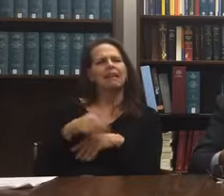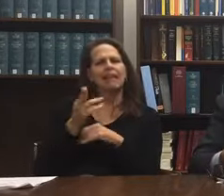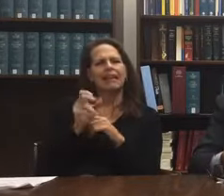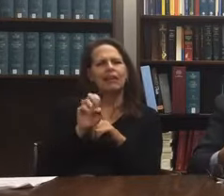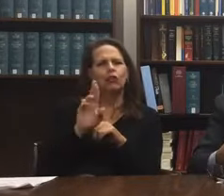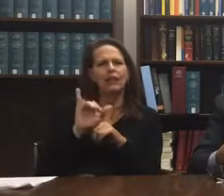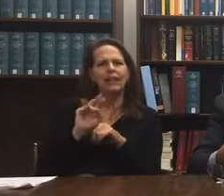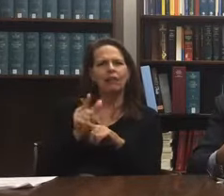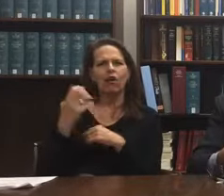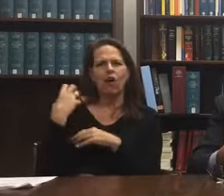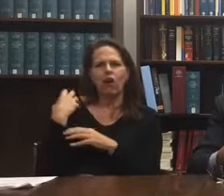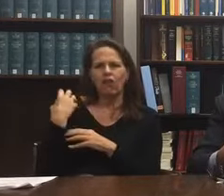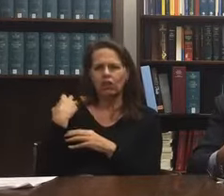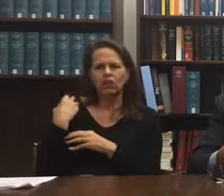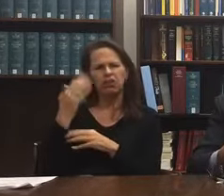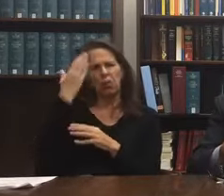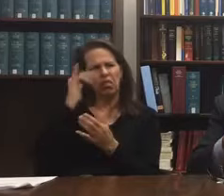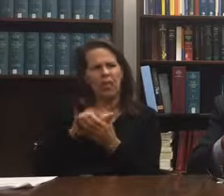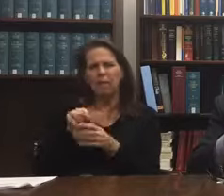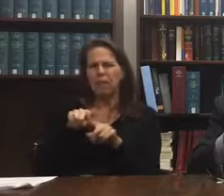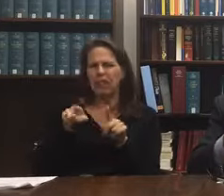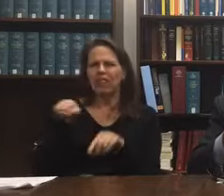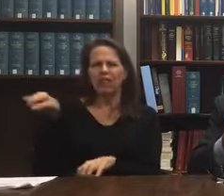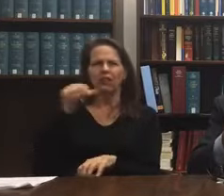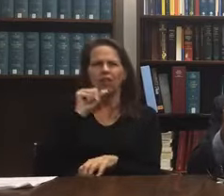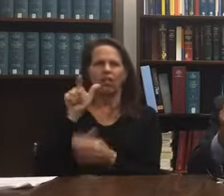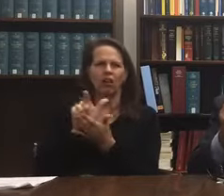since they're not lawyers or judges I'm not really sure how much they understand